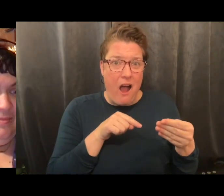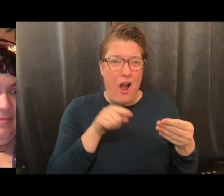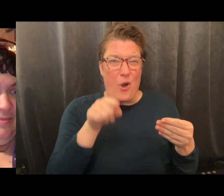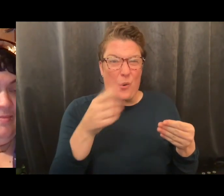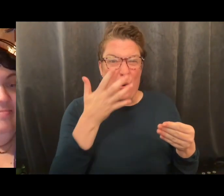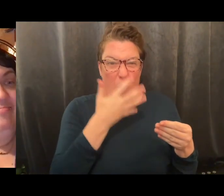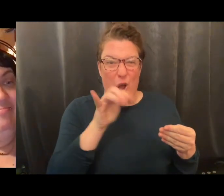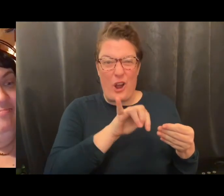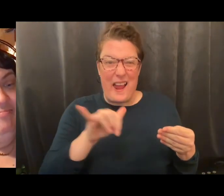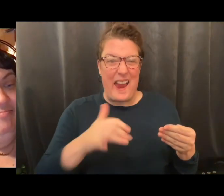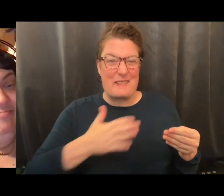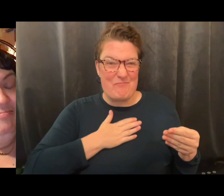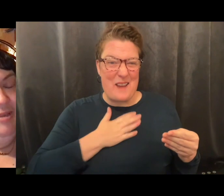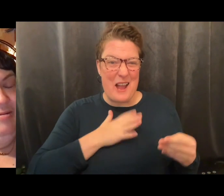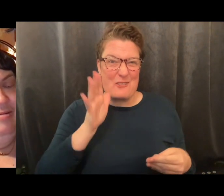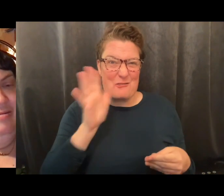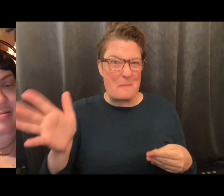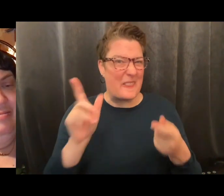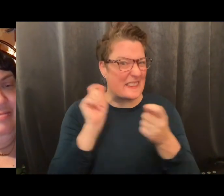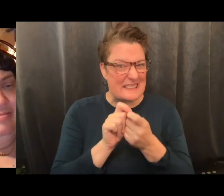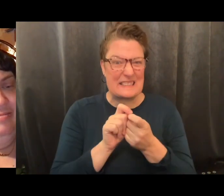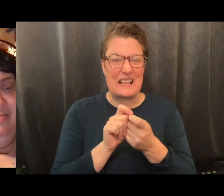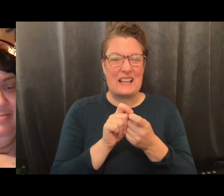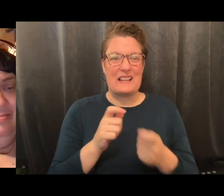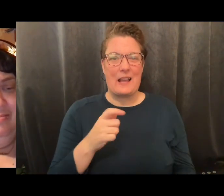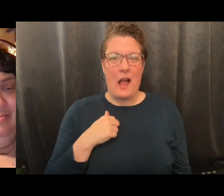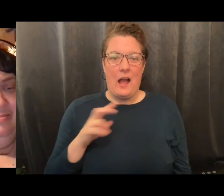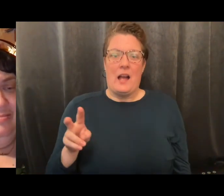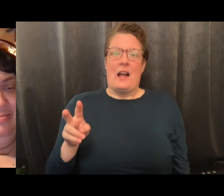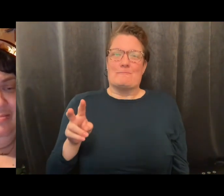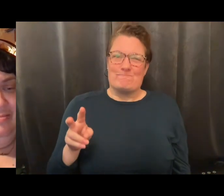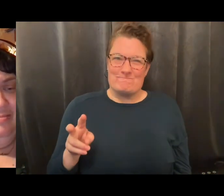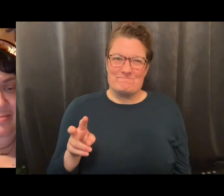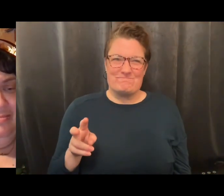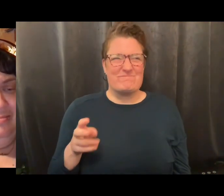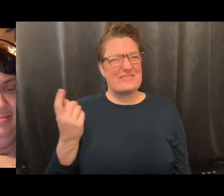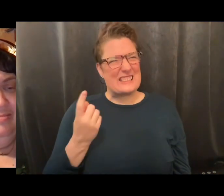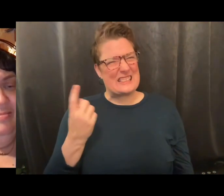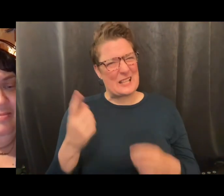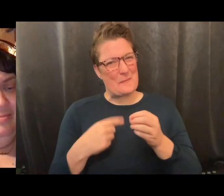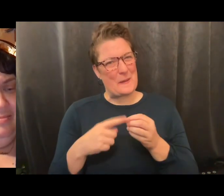And it's, there's something about leading, like being the one who can, can lead